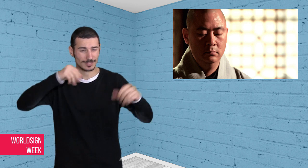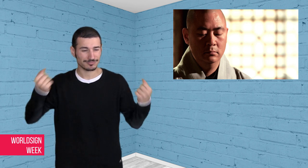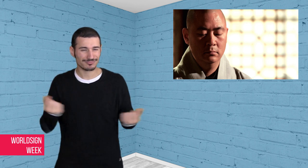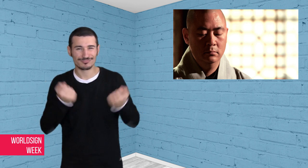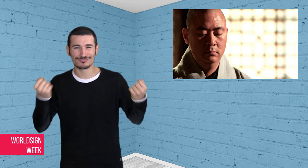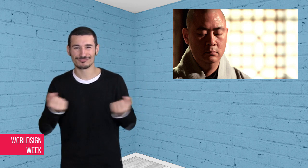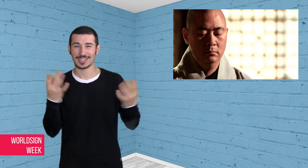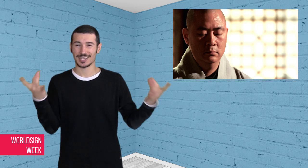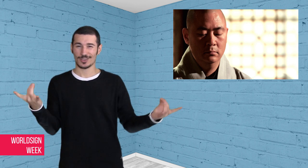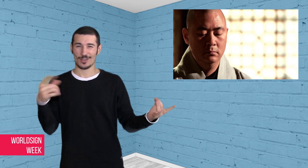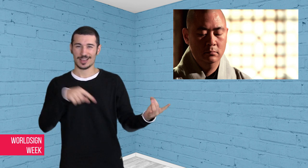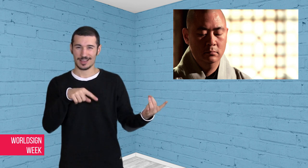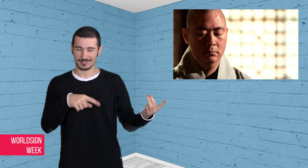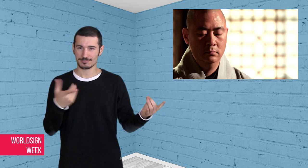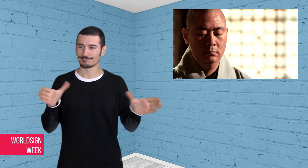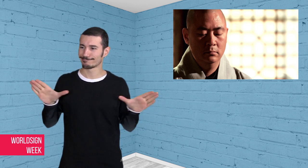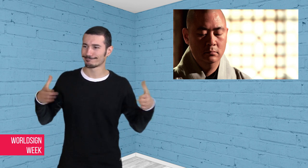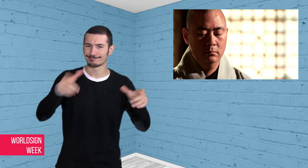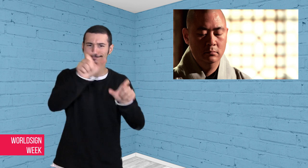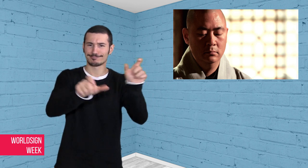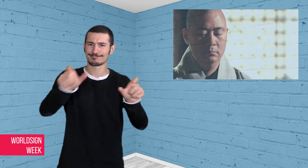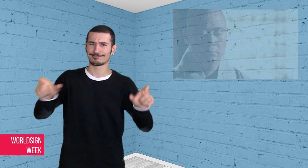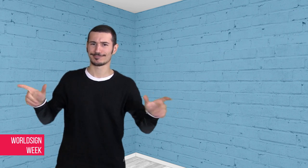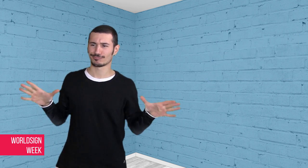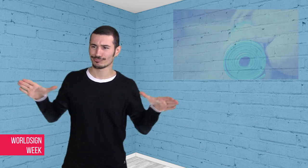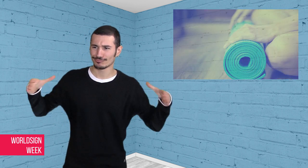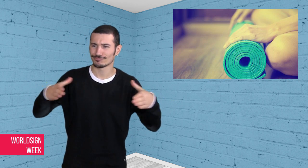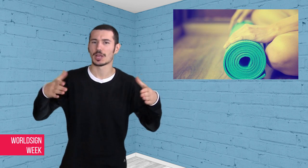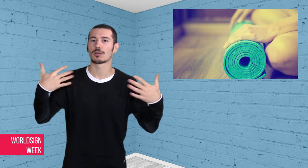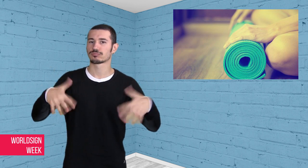Learning or practicing Yoga in a group can be challenging.